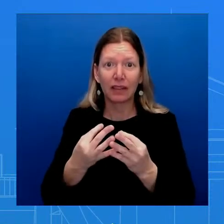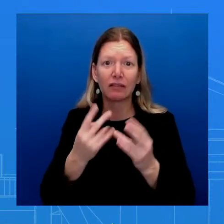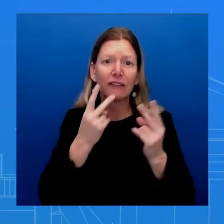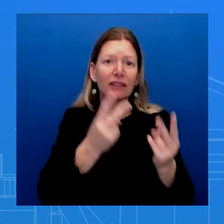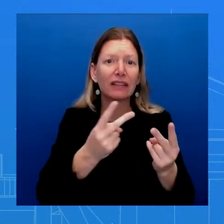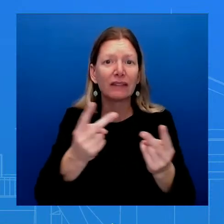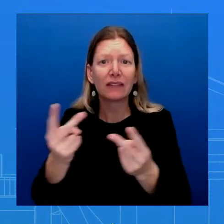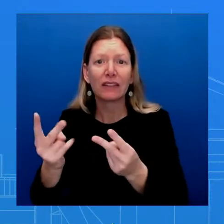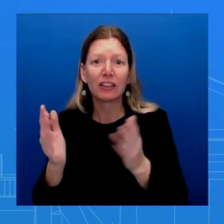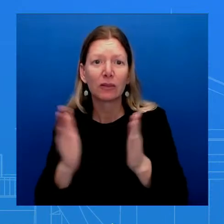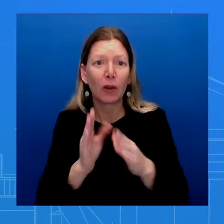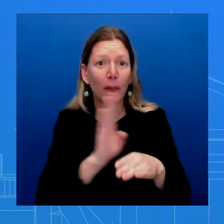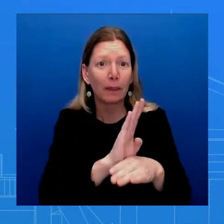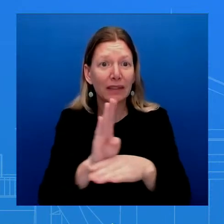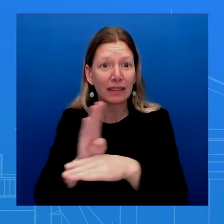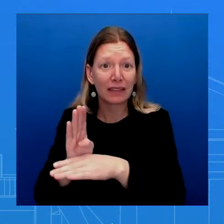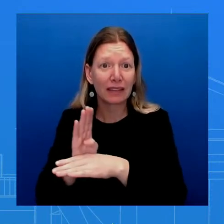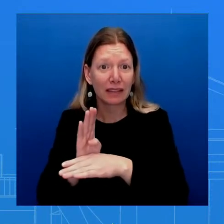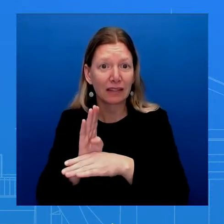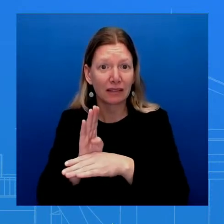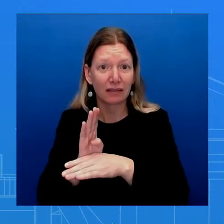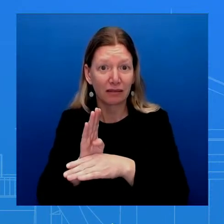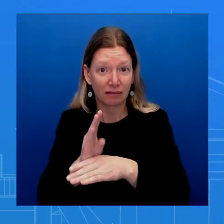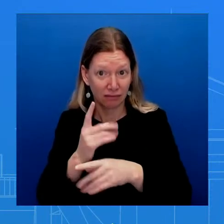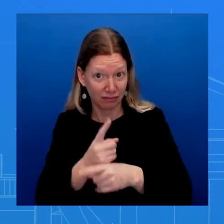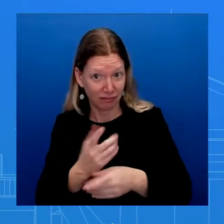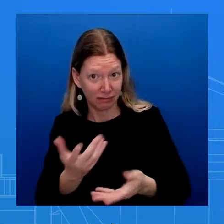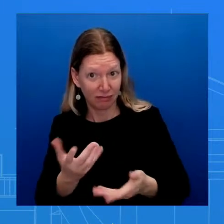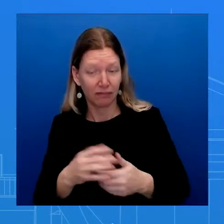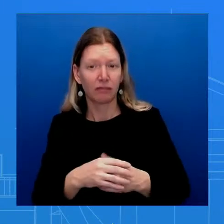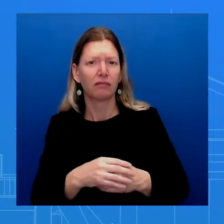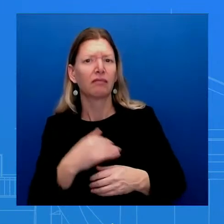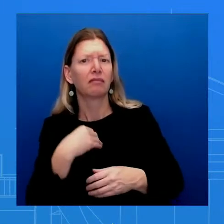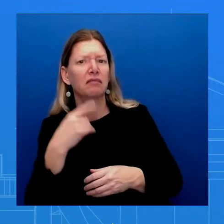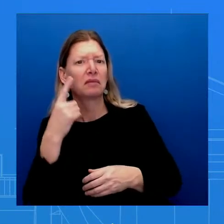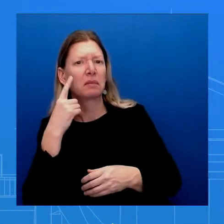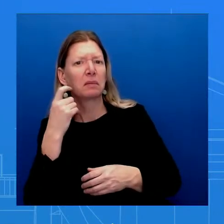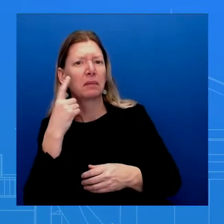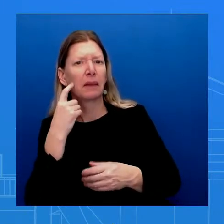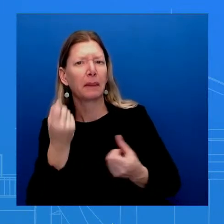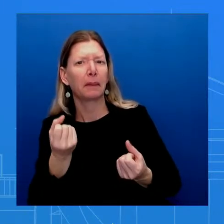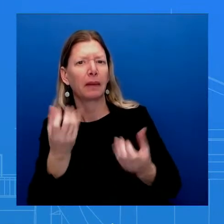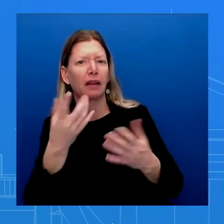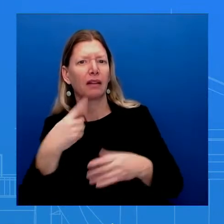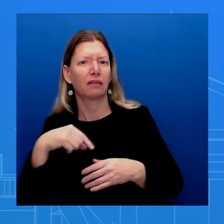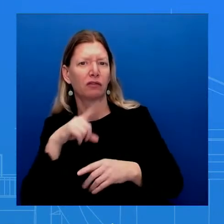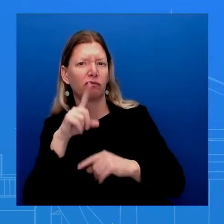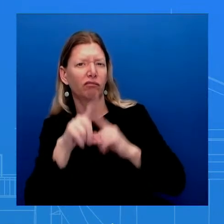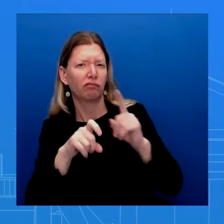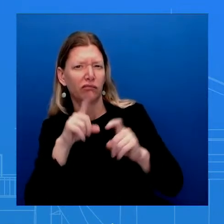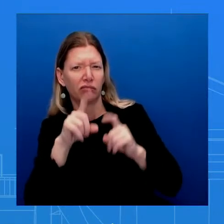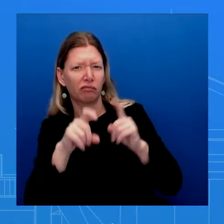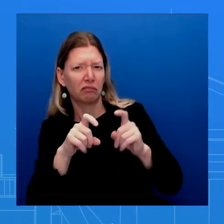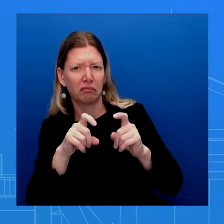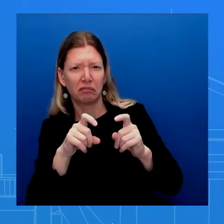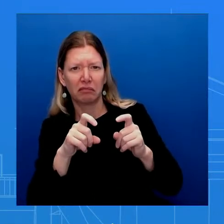The Press: And I suspect if we polled the room, many of us were probably asked some version of the following question. Ms. Jean-Pierre: Okay. The Press: Given the President's sagging poll numbers